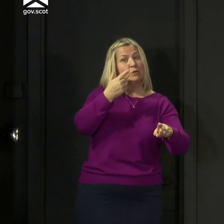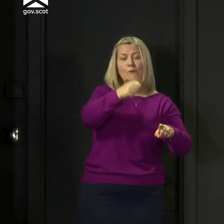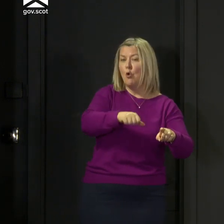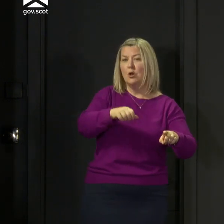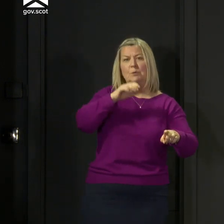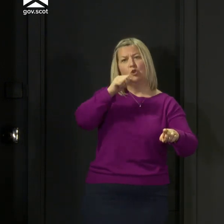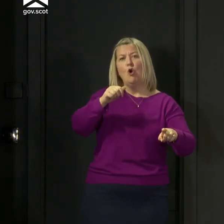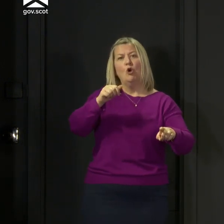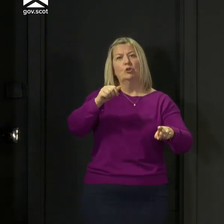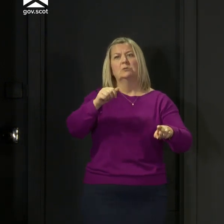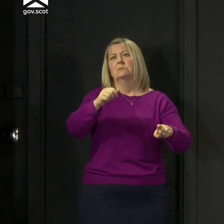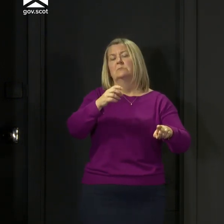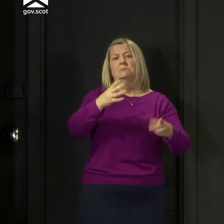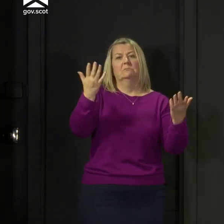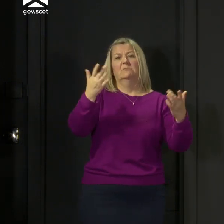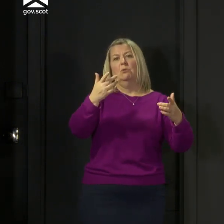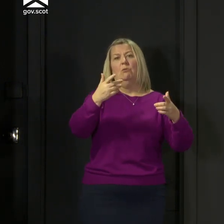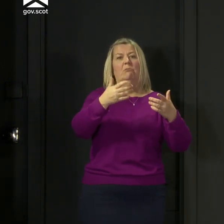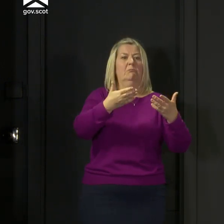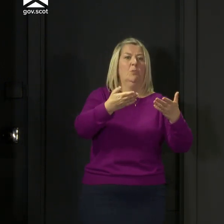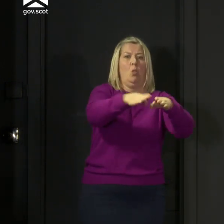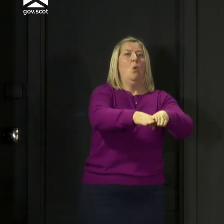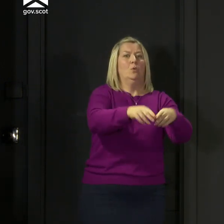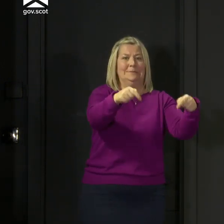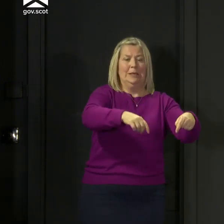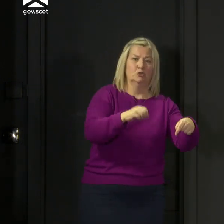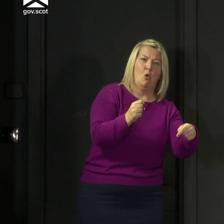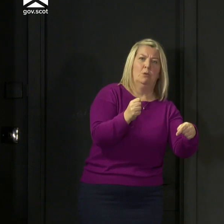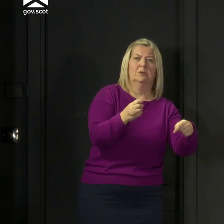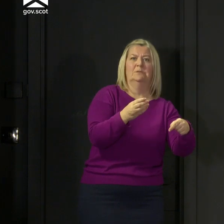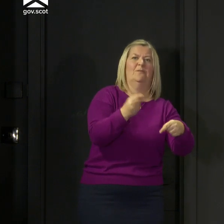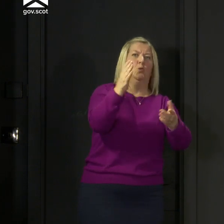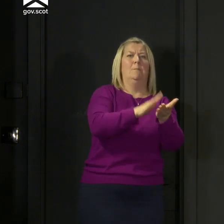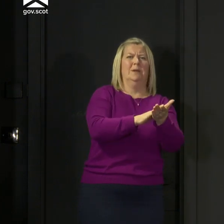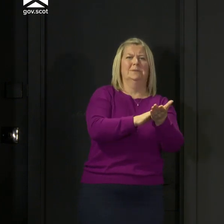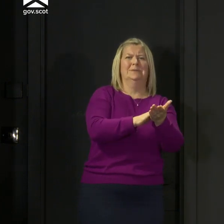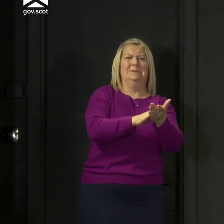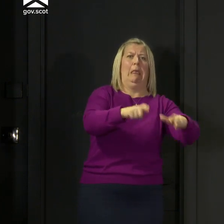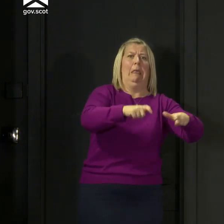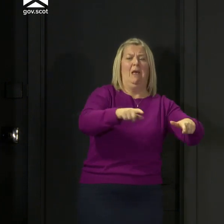we are not talking about months of a difference here. These are likely to be quite fine margins,